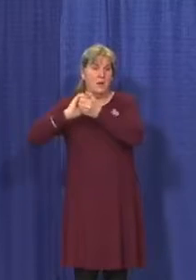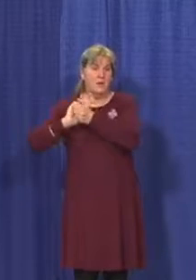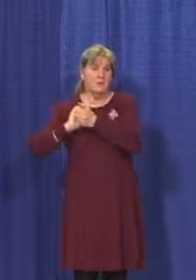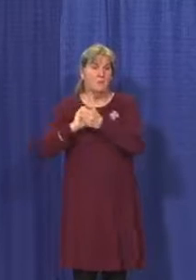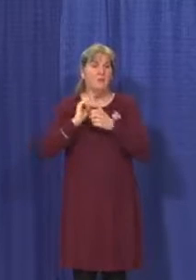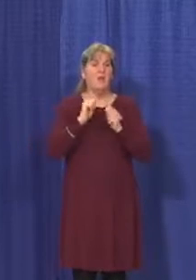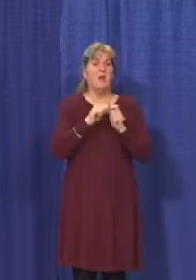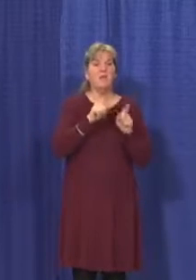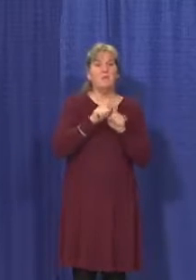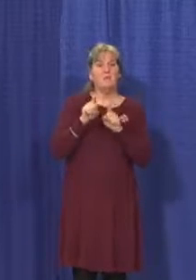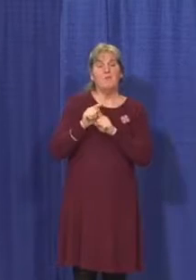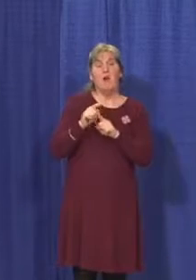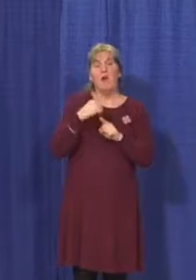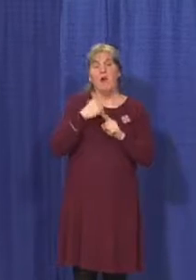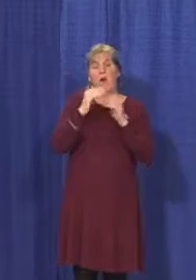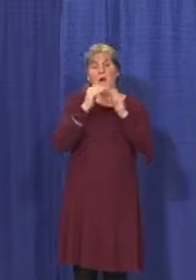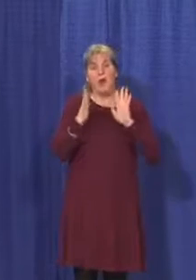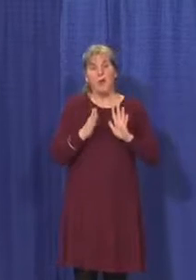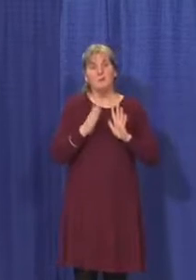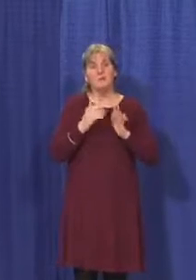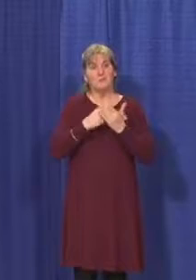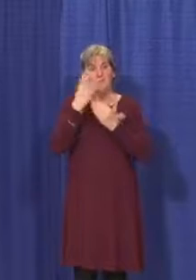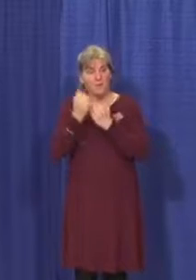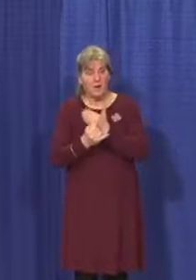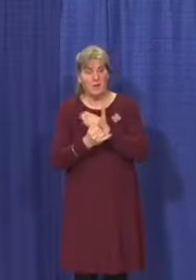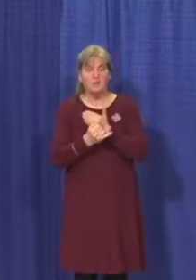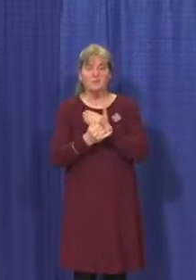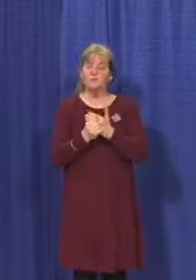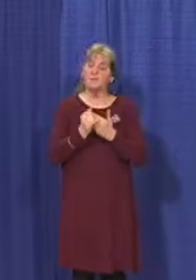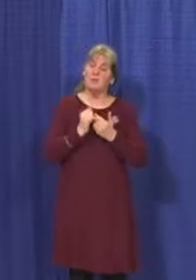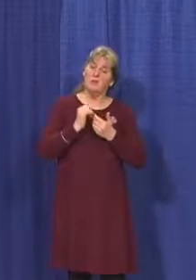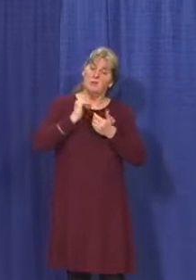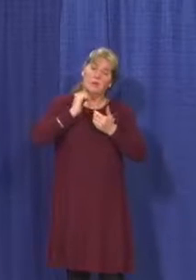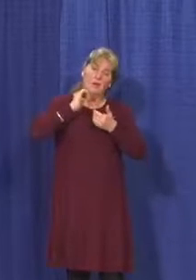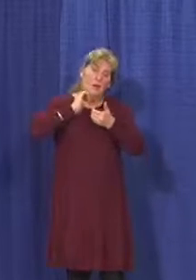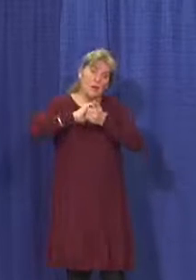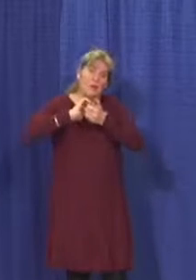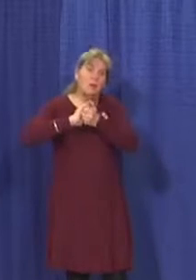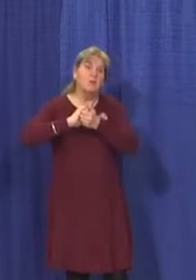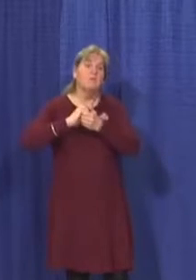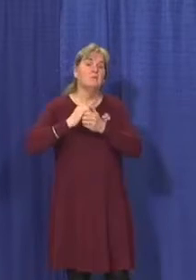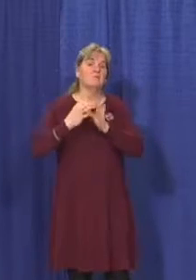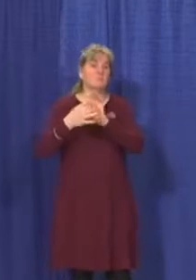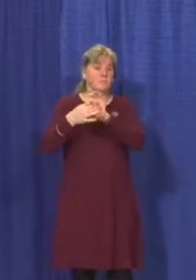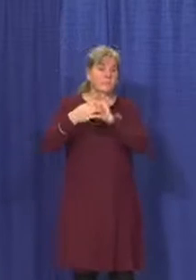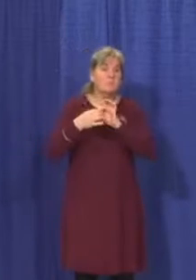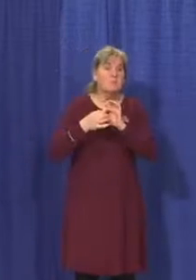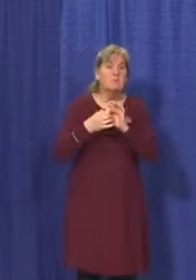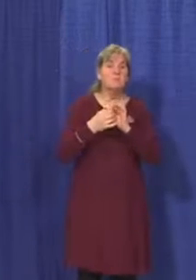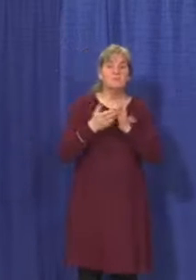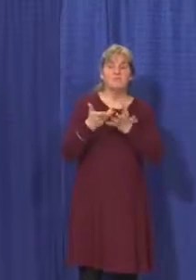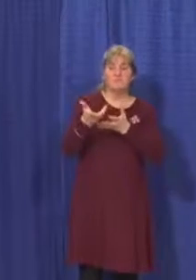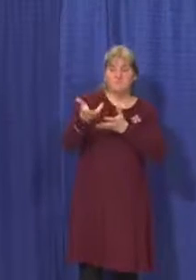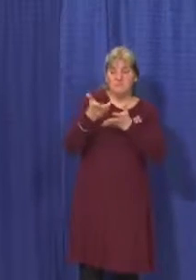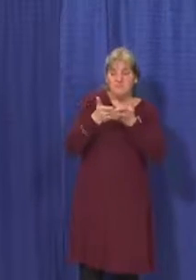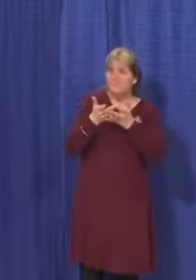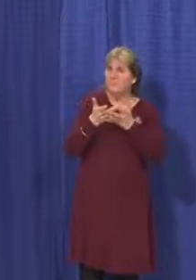through our partnership efforts in our housing initiative efforts. Collaboration structures have been established, partners are